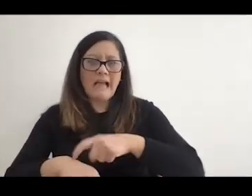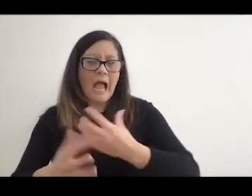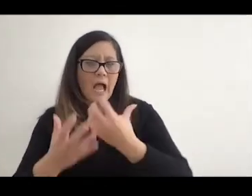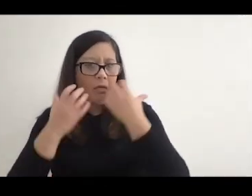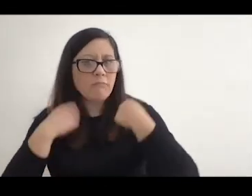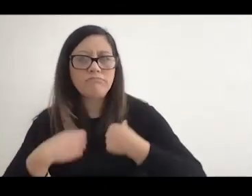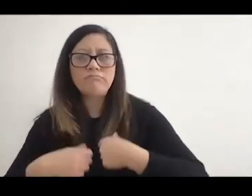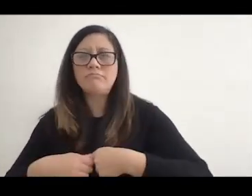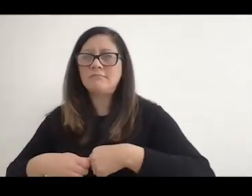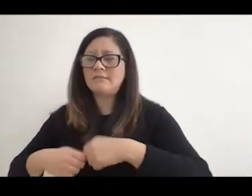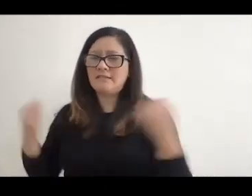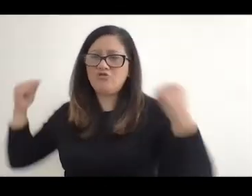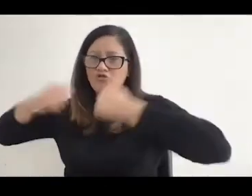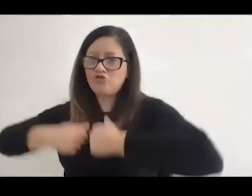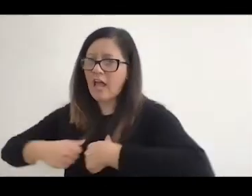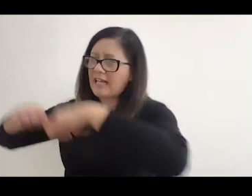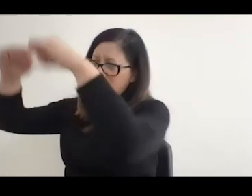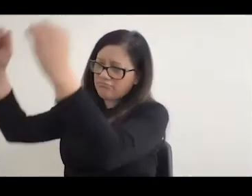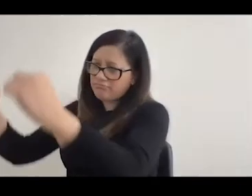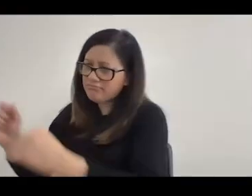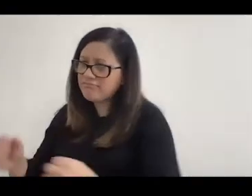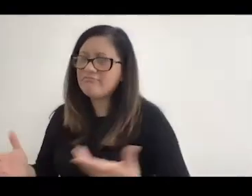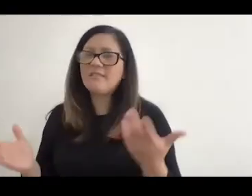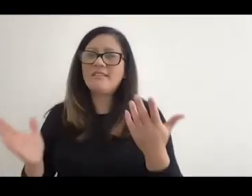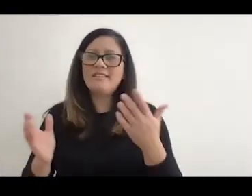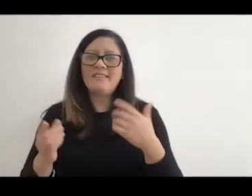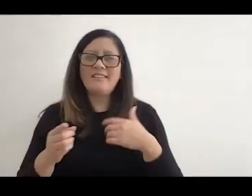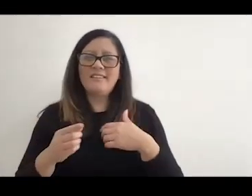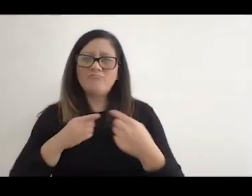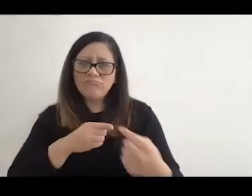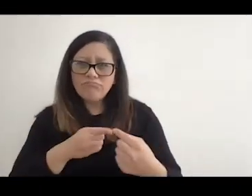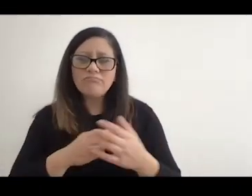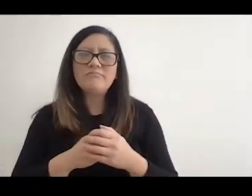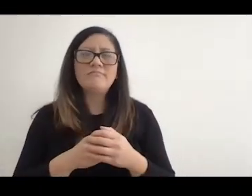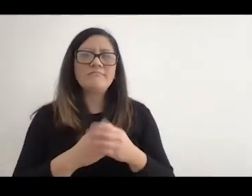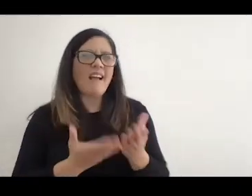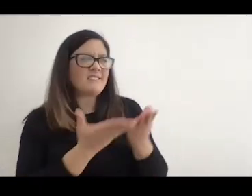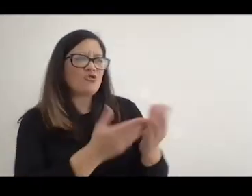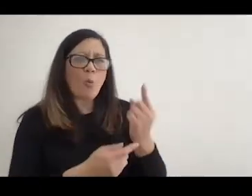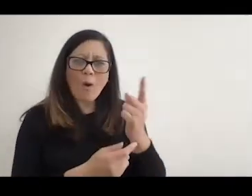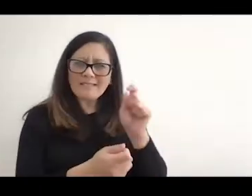Have you ever tried this jacket by KoolWay sports and she said or Koolway sport and she said no.